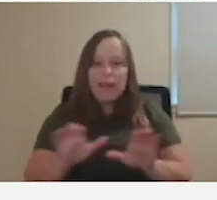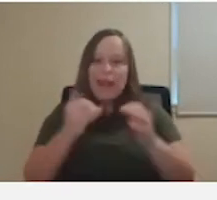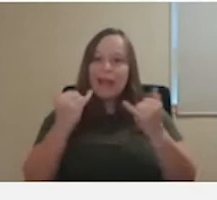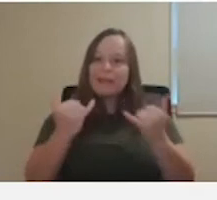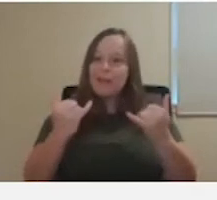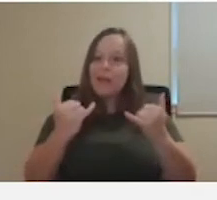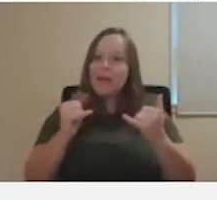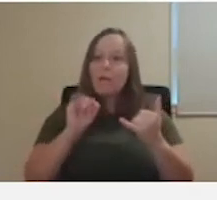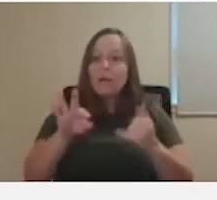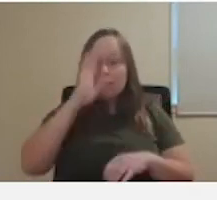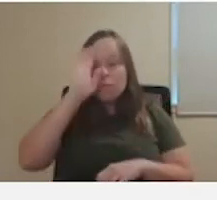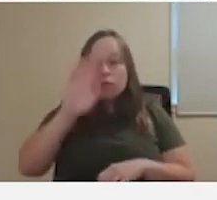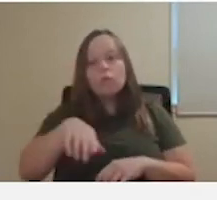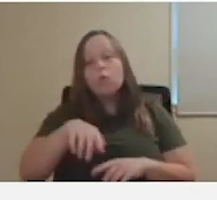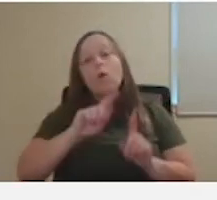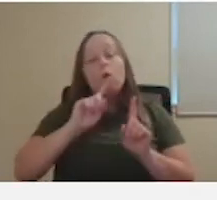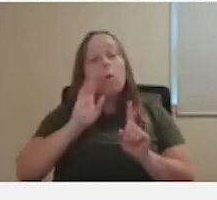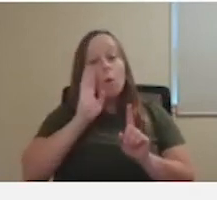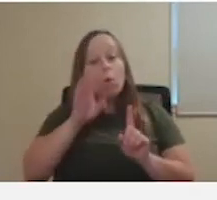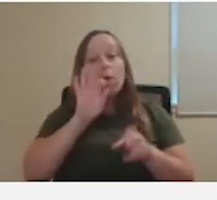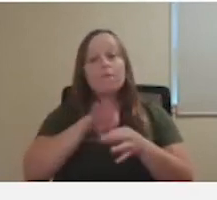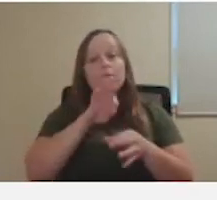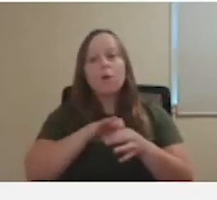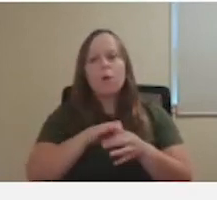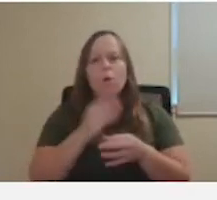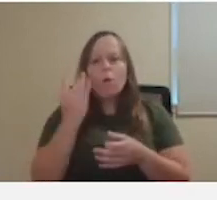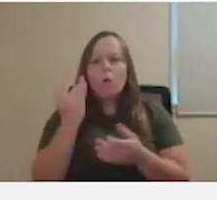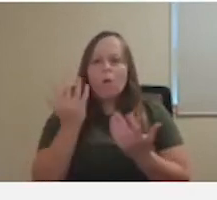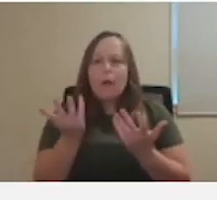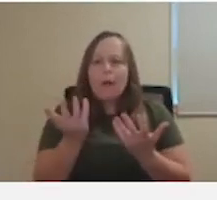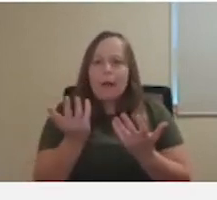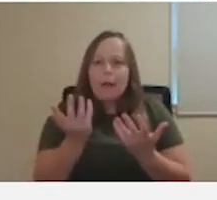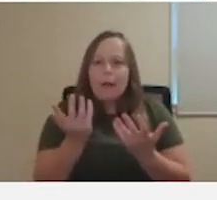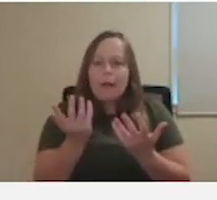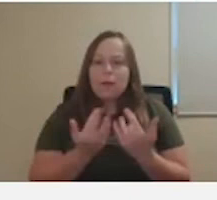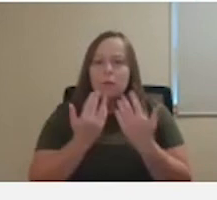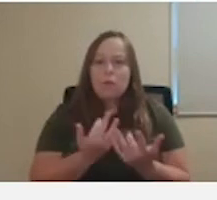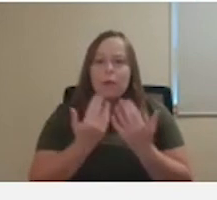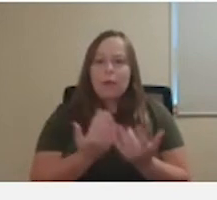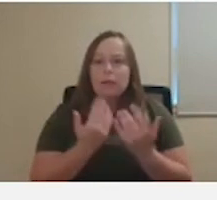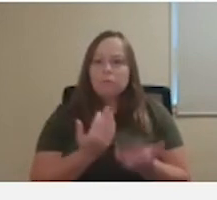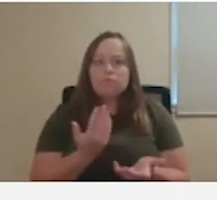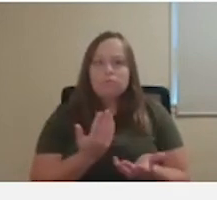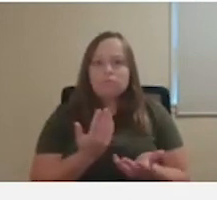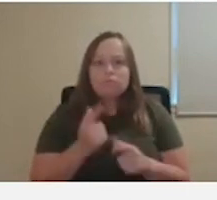If you know you're going to vote, there's no need to sit on it.